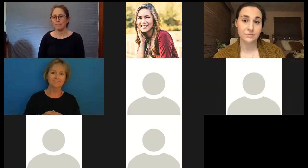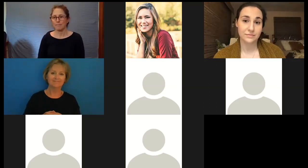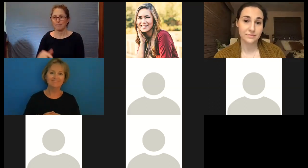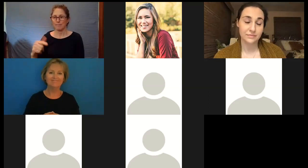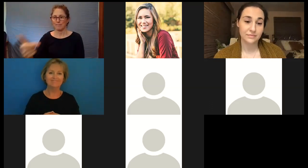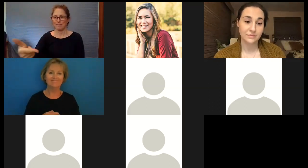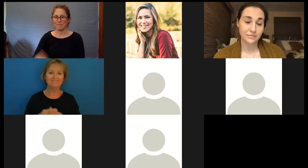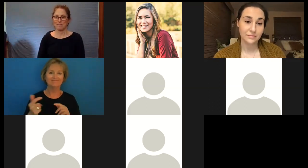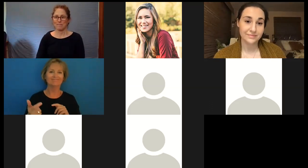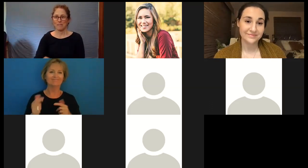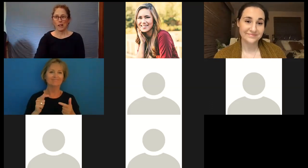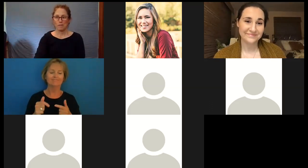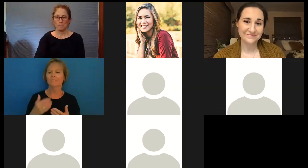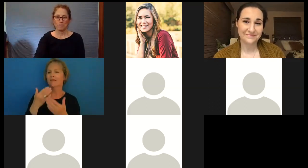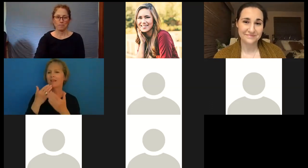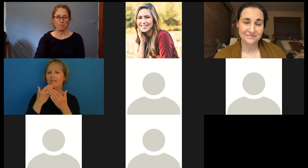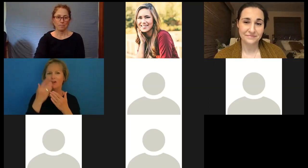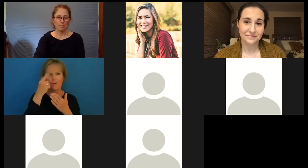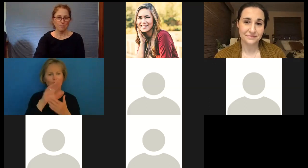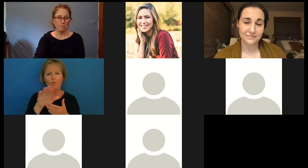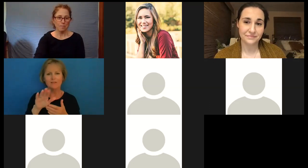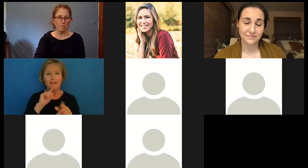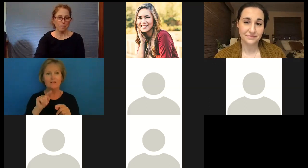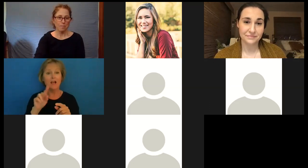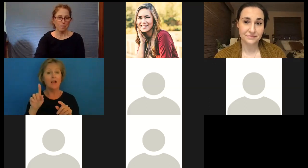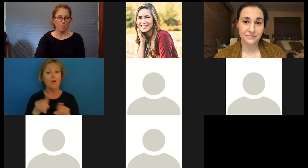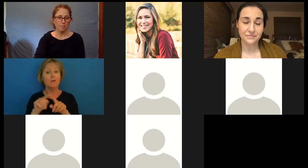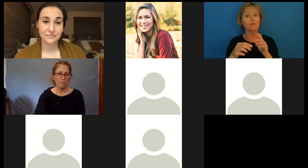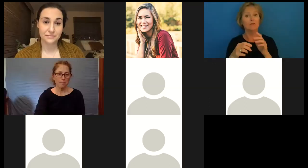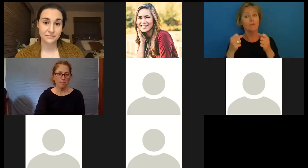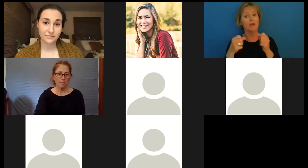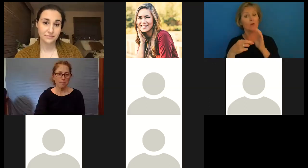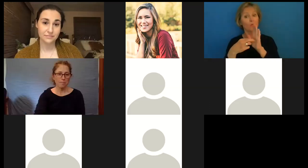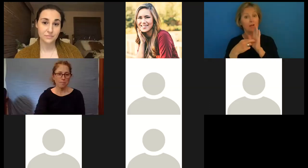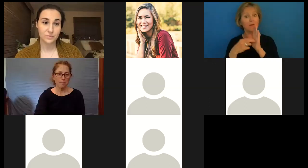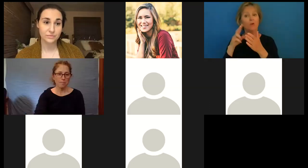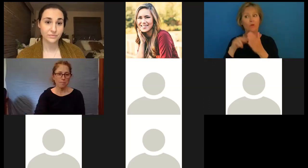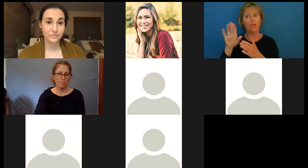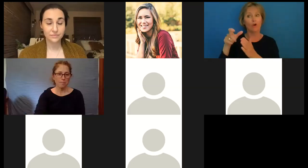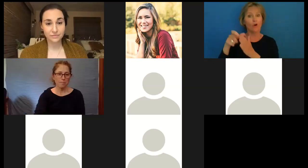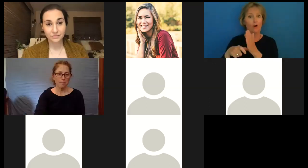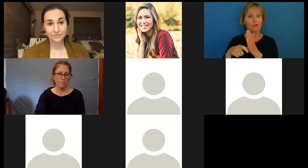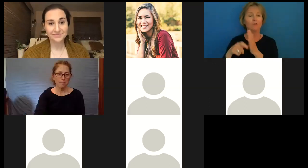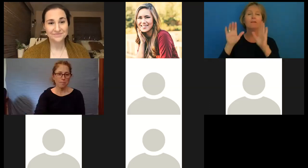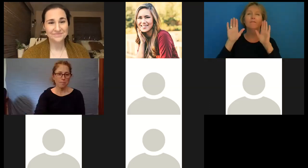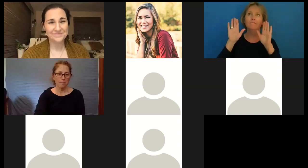Absolutely. Thank you for the answers. Really appreciate it. Also, I highly recommend reading Caroline's article. It's fantastic.